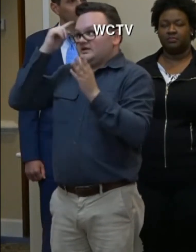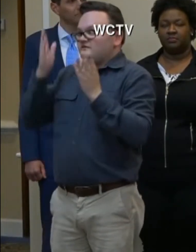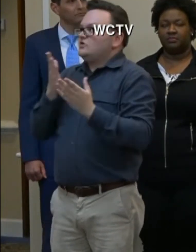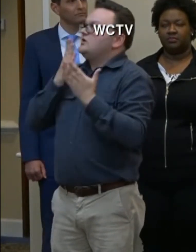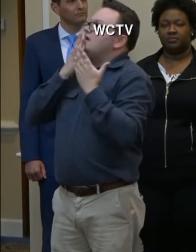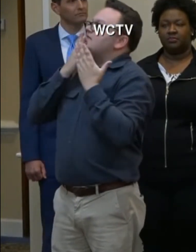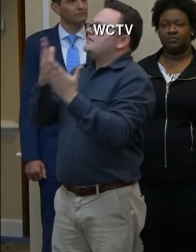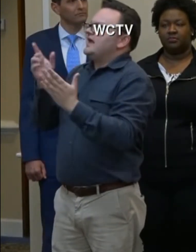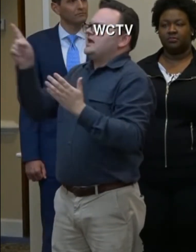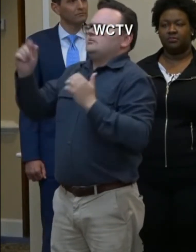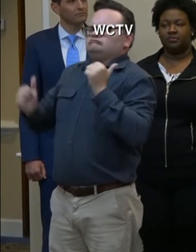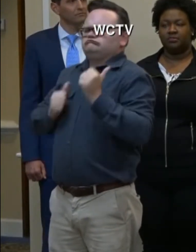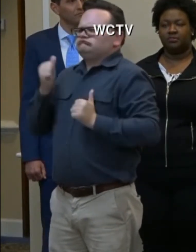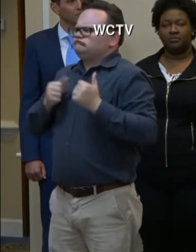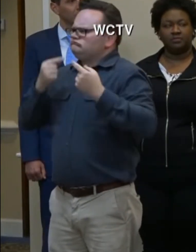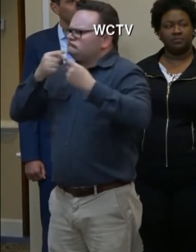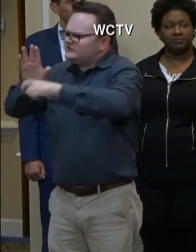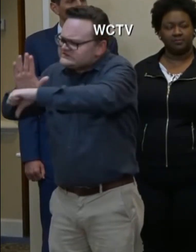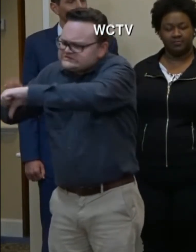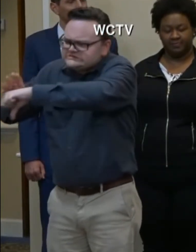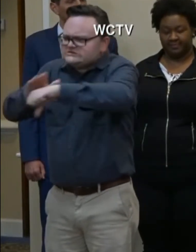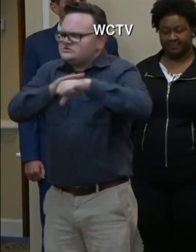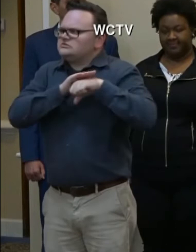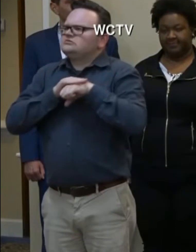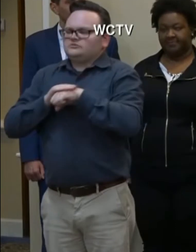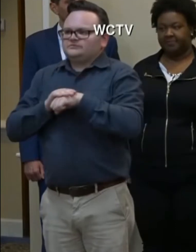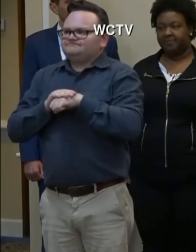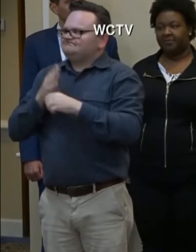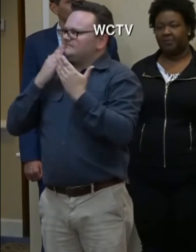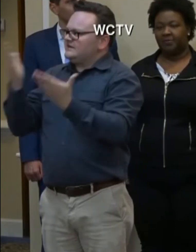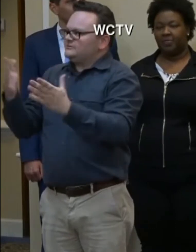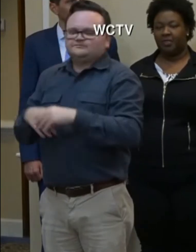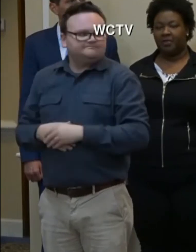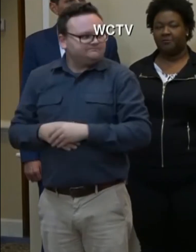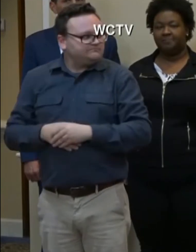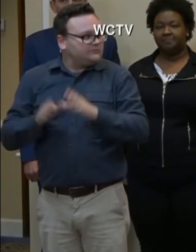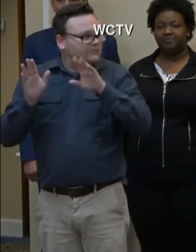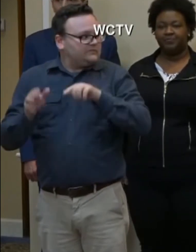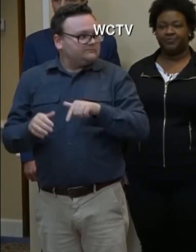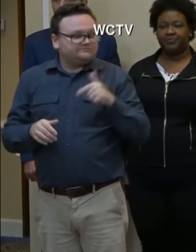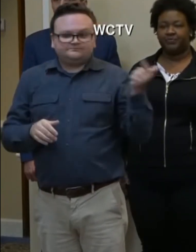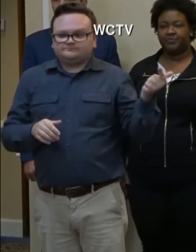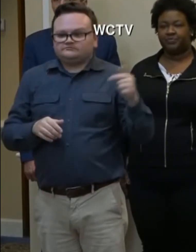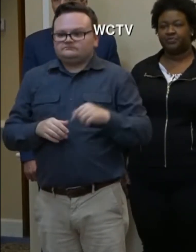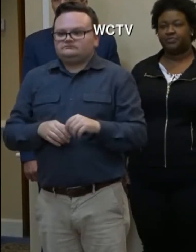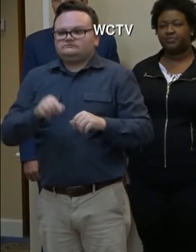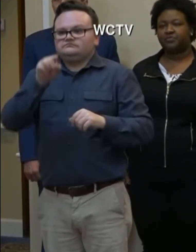proactive preventative measures thank you great Mike